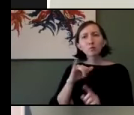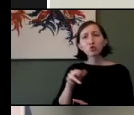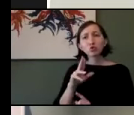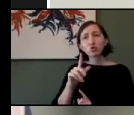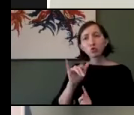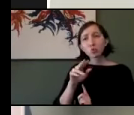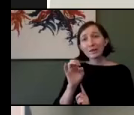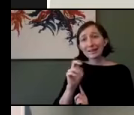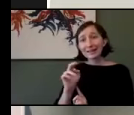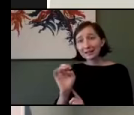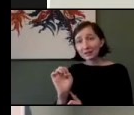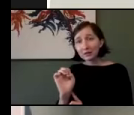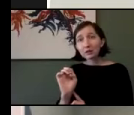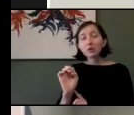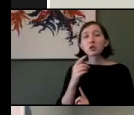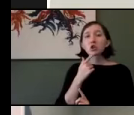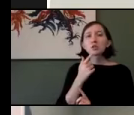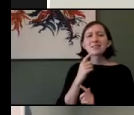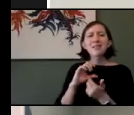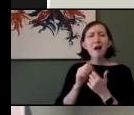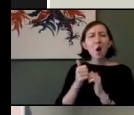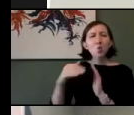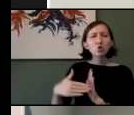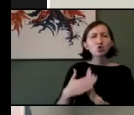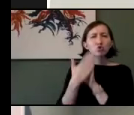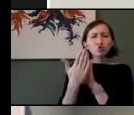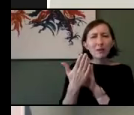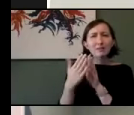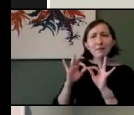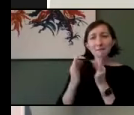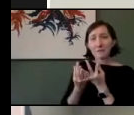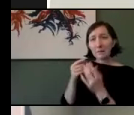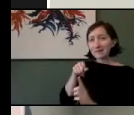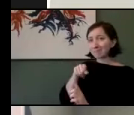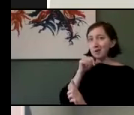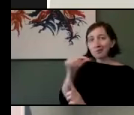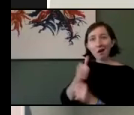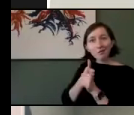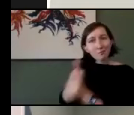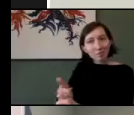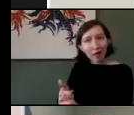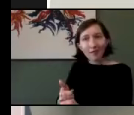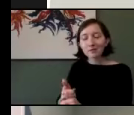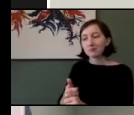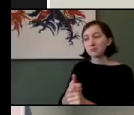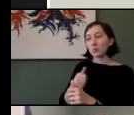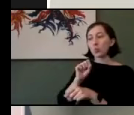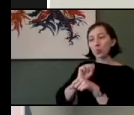that are not compliant when working with someone with a cognitive disability and conflict resolution ideas?